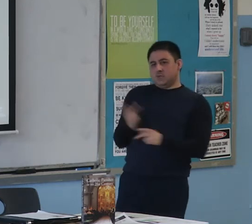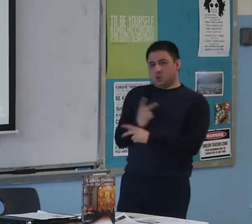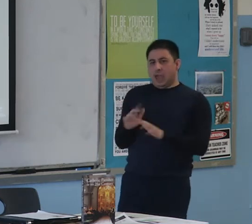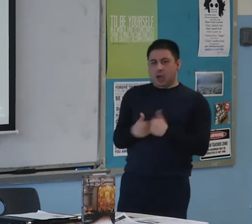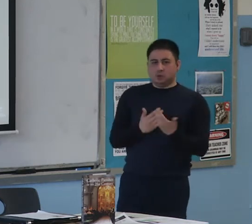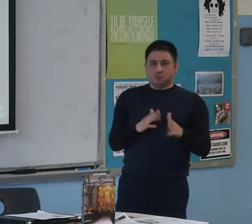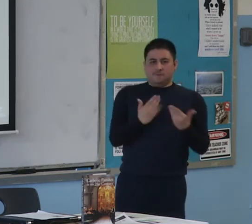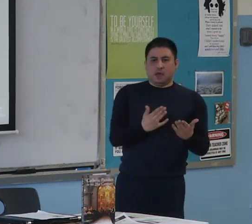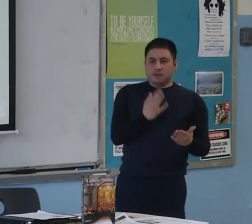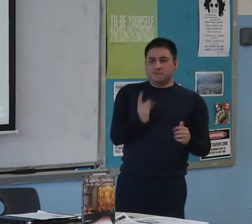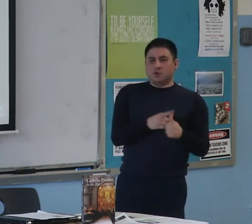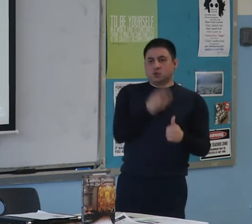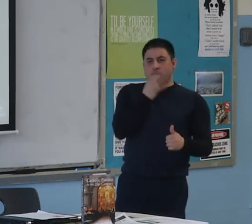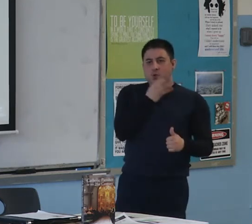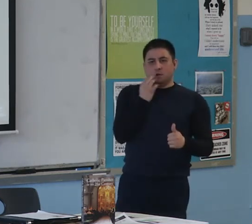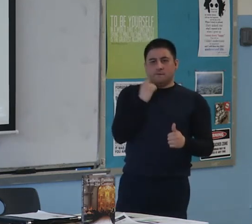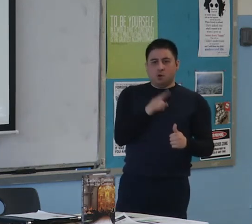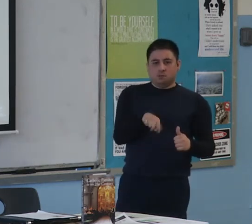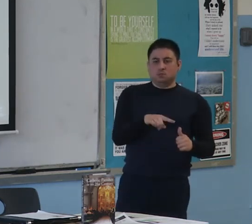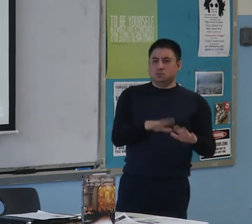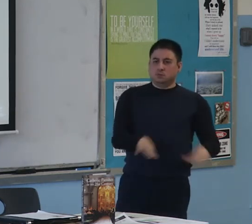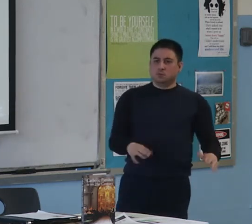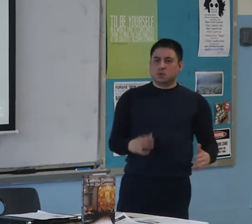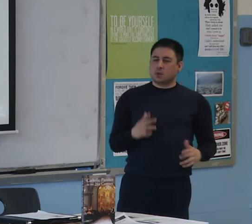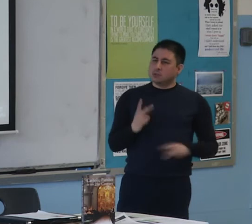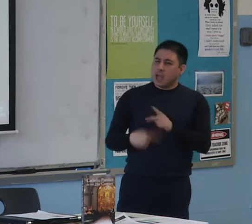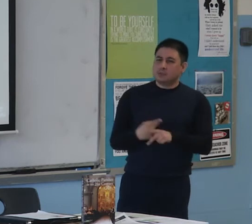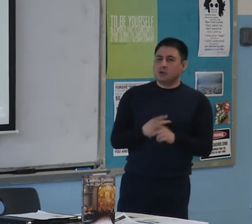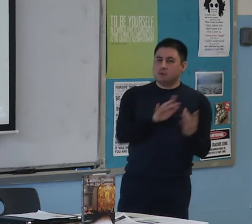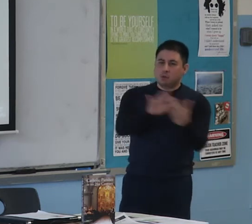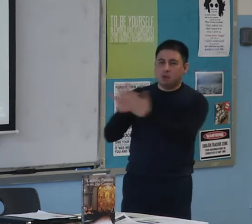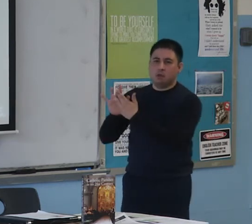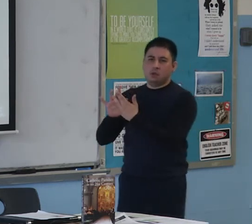Communion." You know and we're getting, kind of, these types of accounts, and so what we